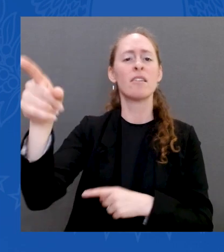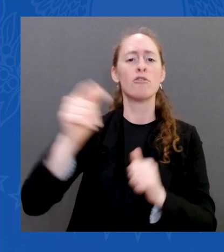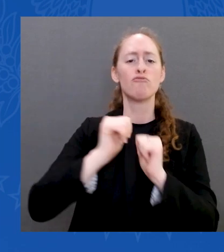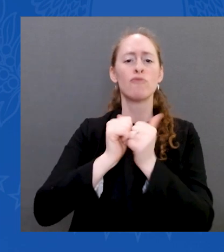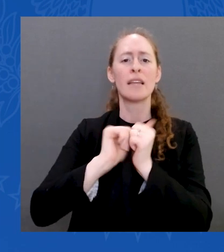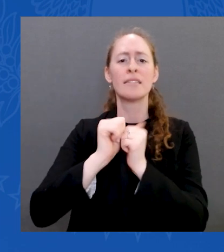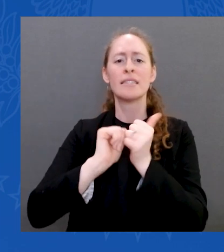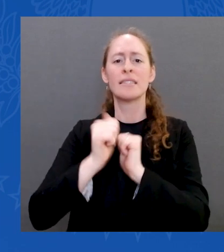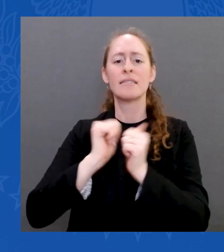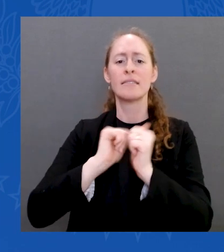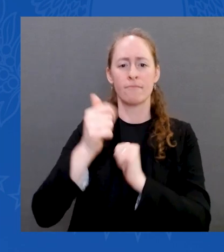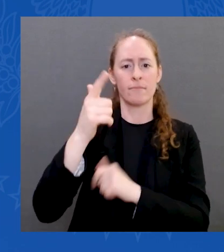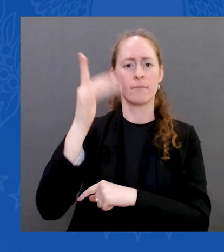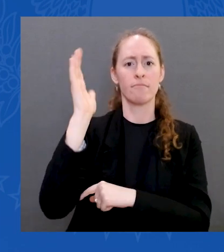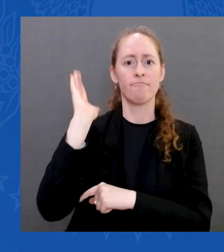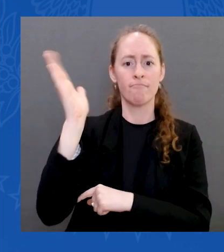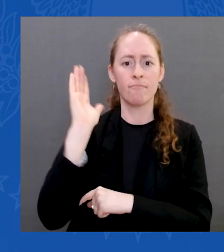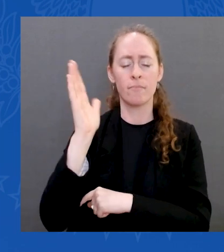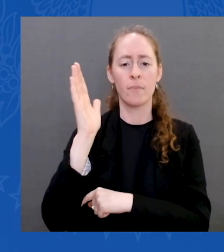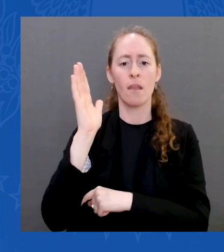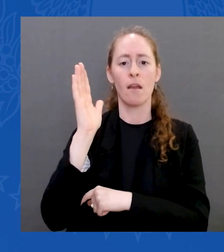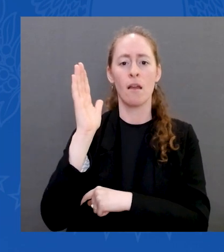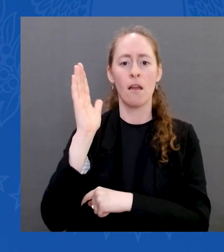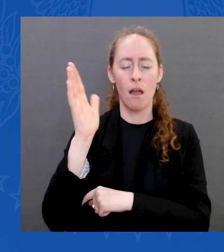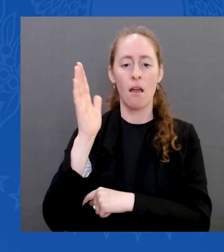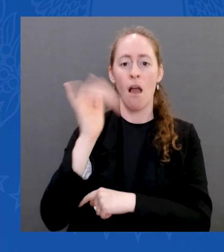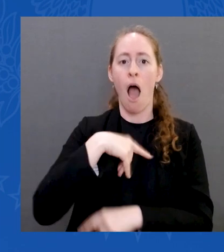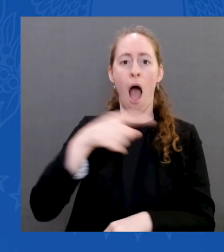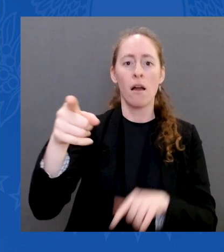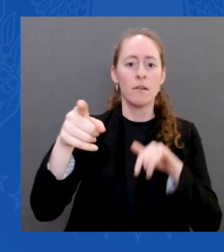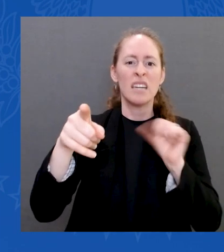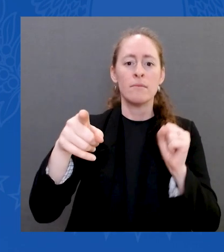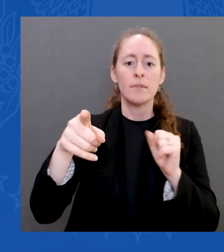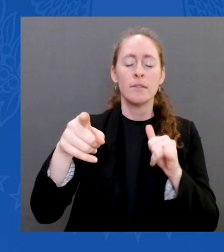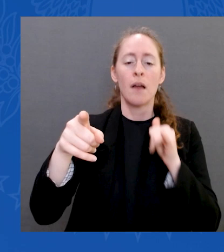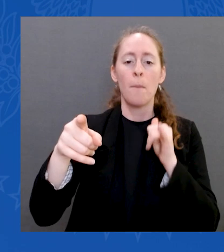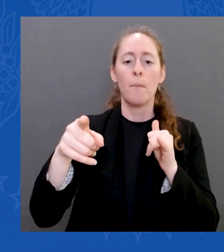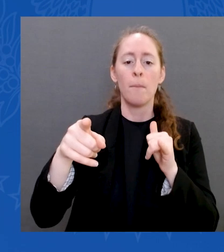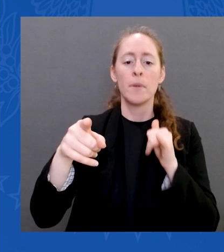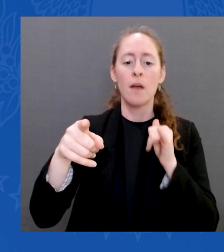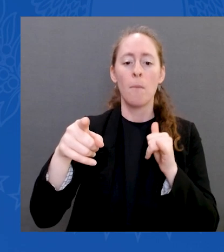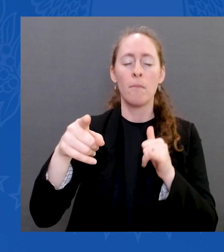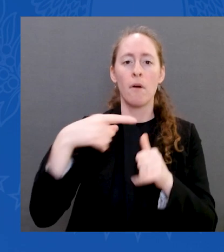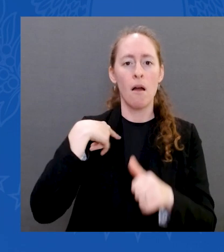all the memories. And I look back on it now and I wonder,